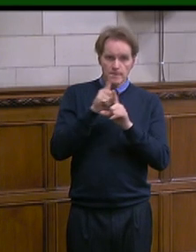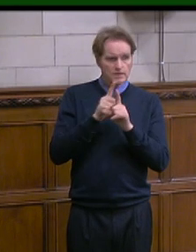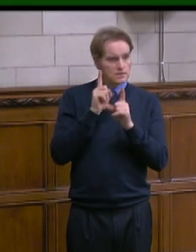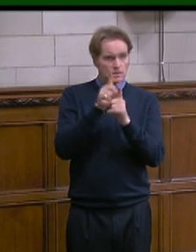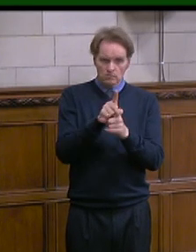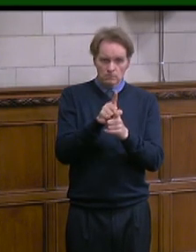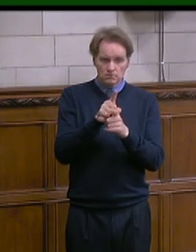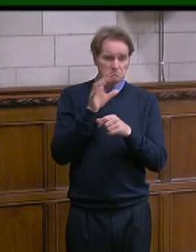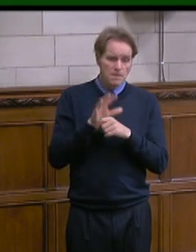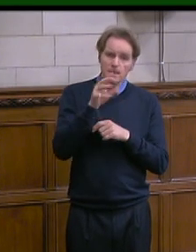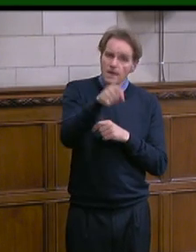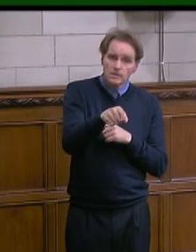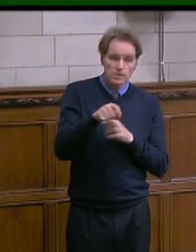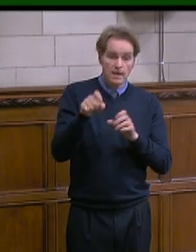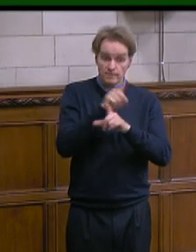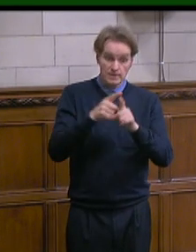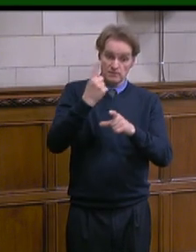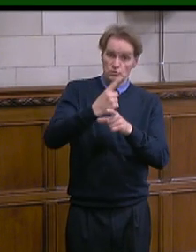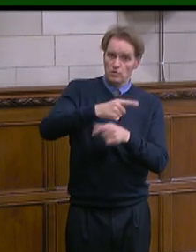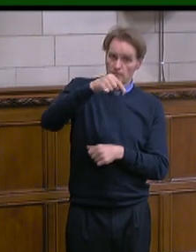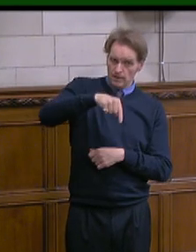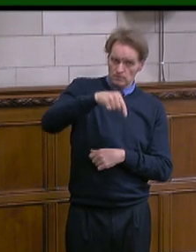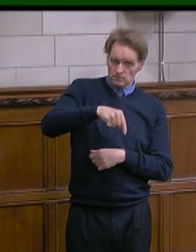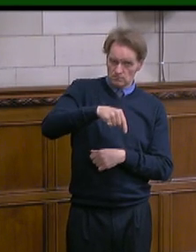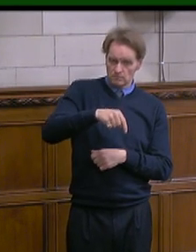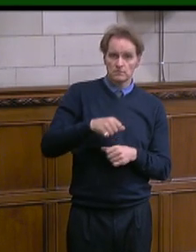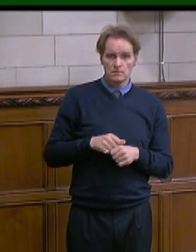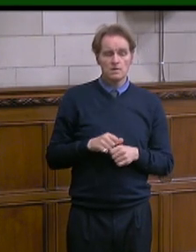Friend the Member for Waveney to discuss this very issue, so we always keep these issues under review.